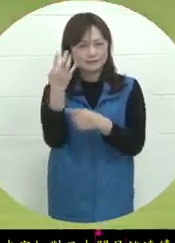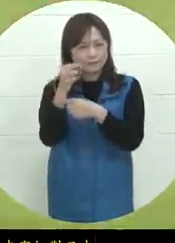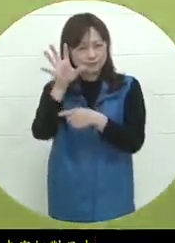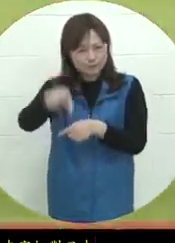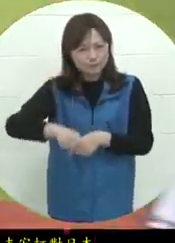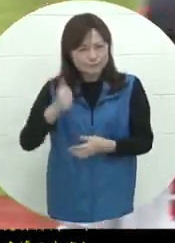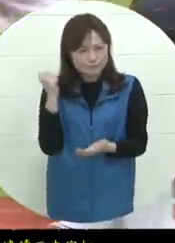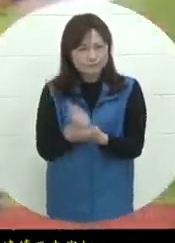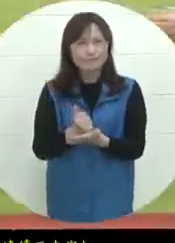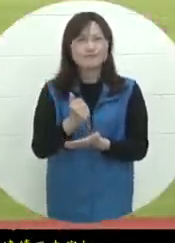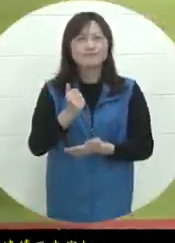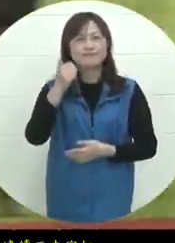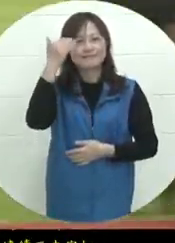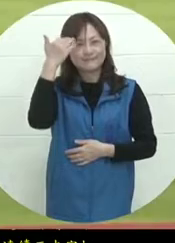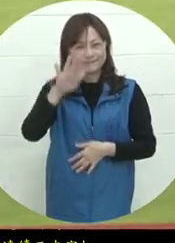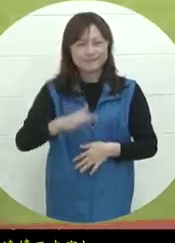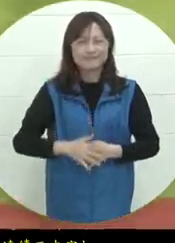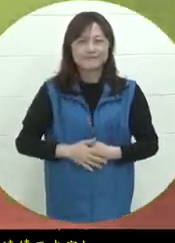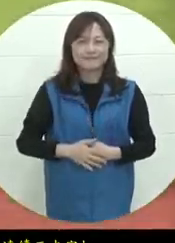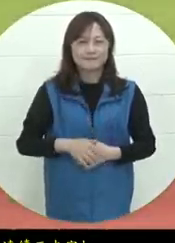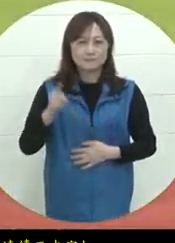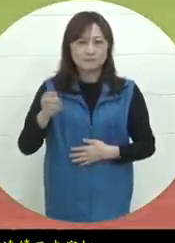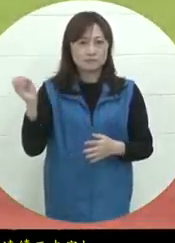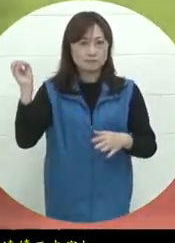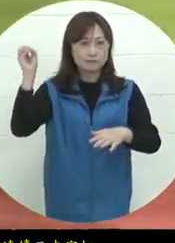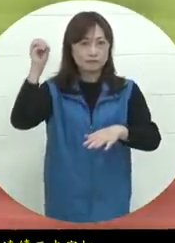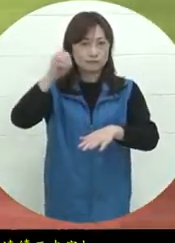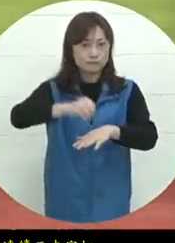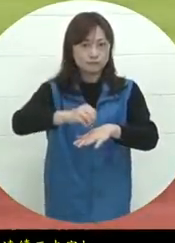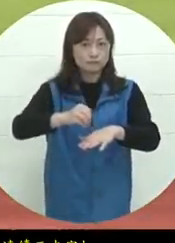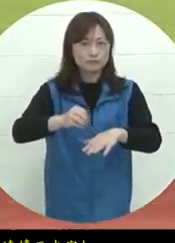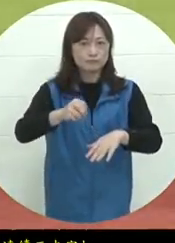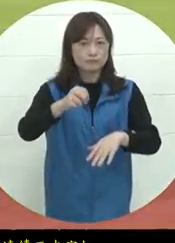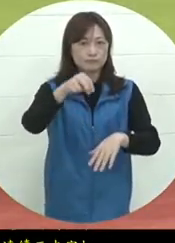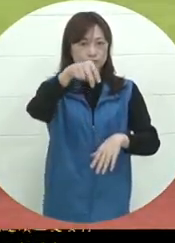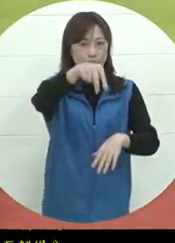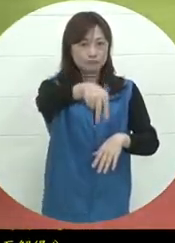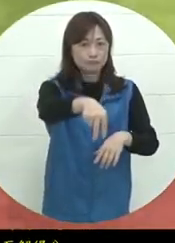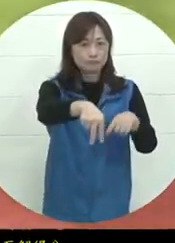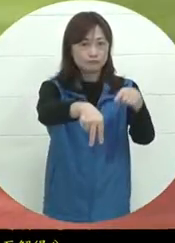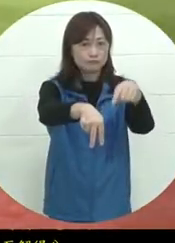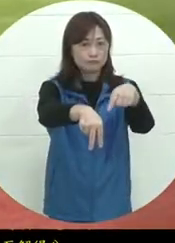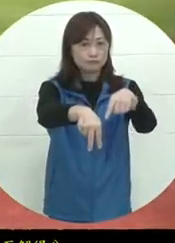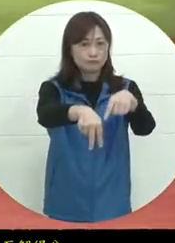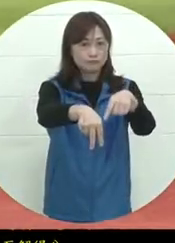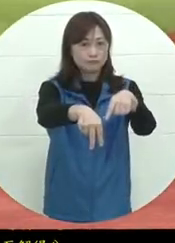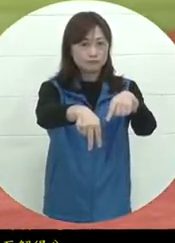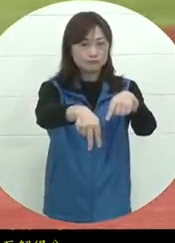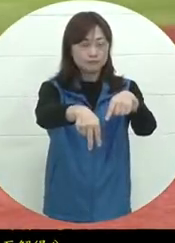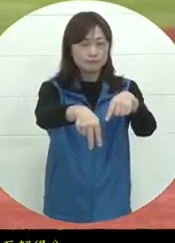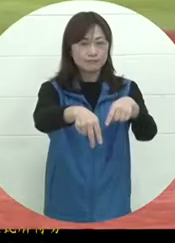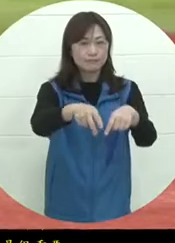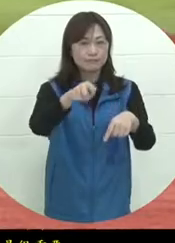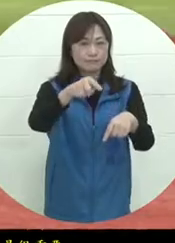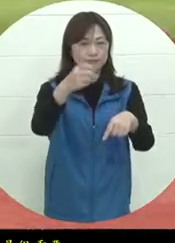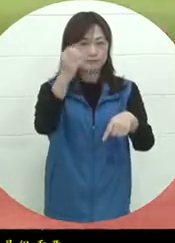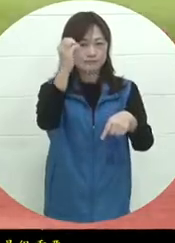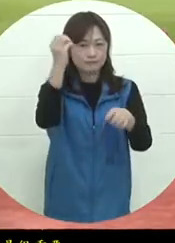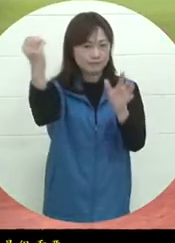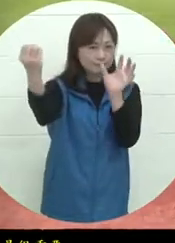look at the person who hit the ball. Fortunately, the second baseman appeared in the camera at this time and collected the ball. However, in the first half